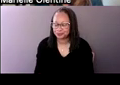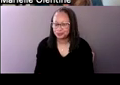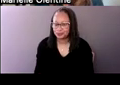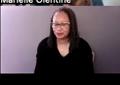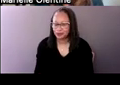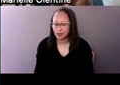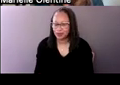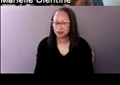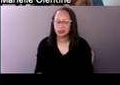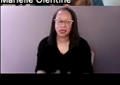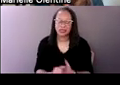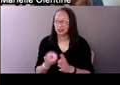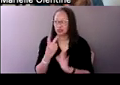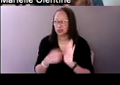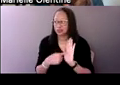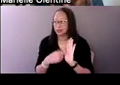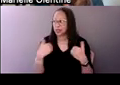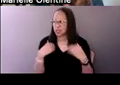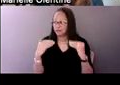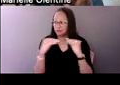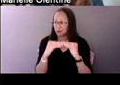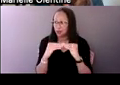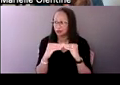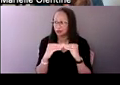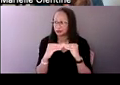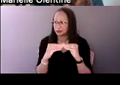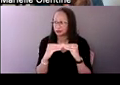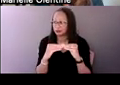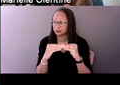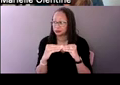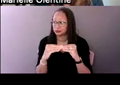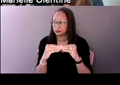feature film that I produced, and you'll see actually